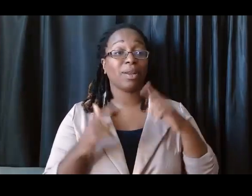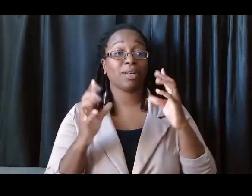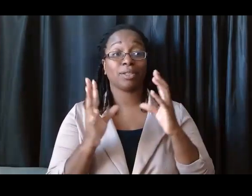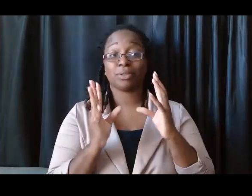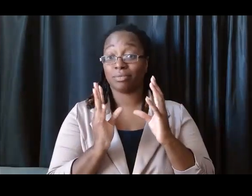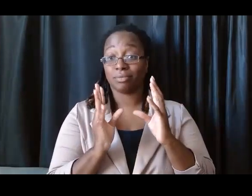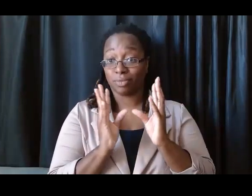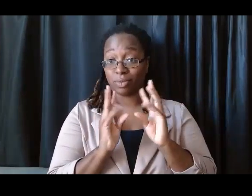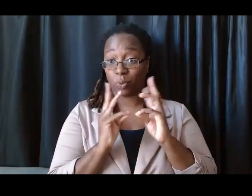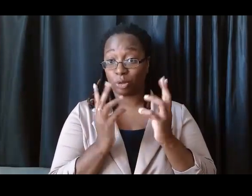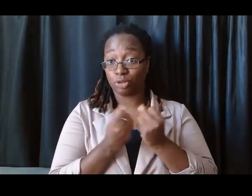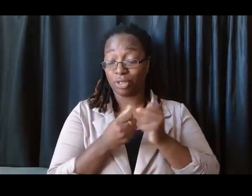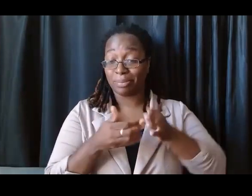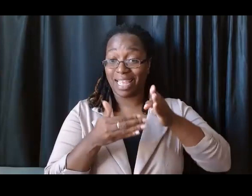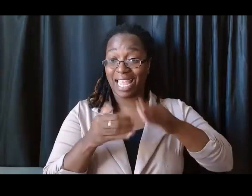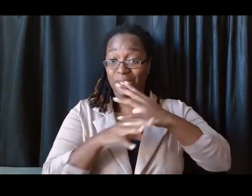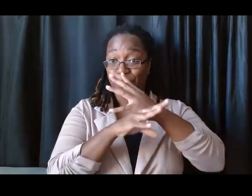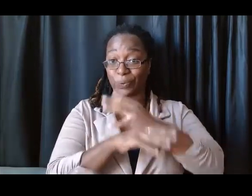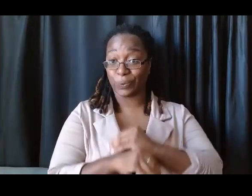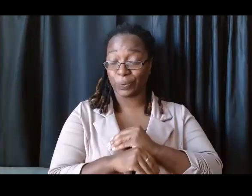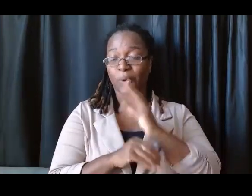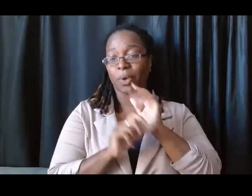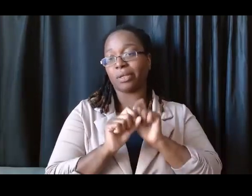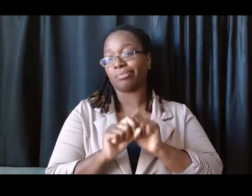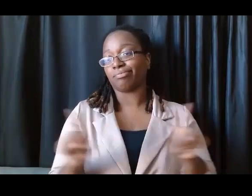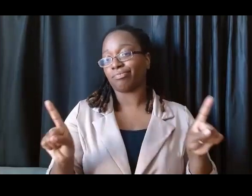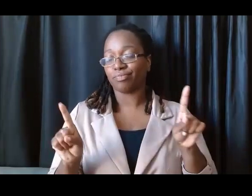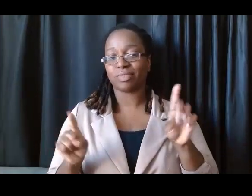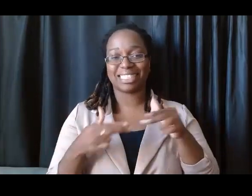when you get the materials. It will be posted on the website in 1 to 2 weeks.